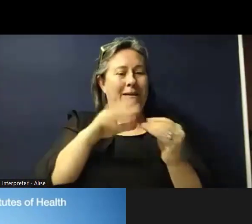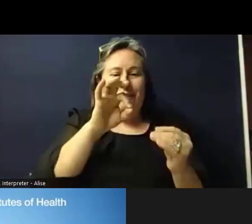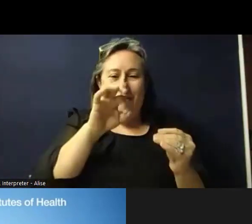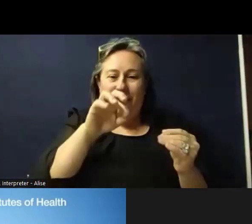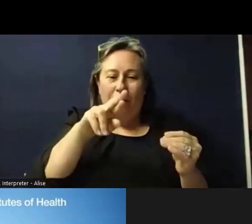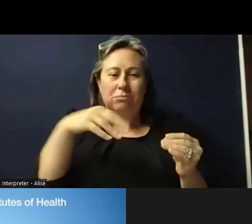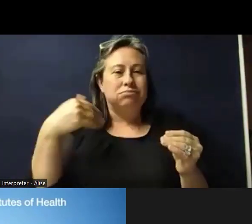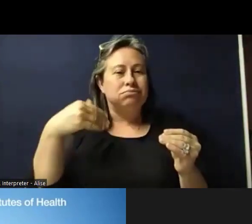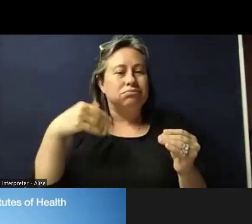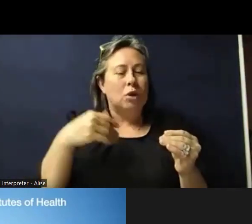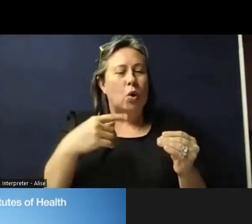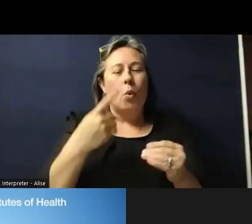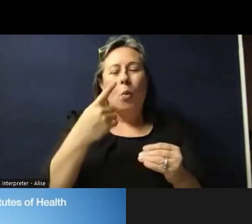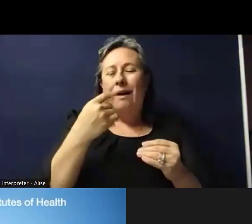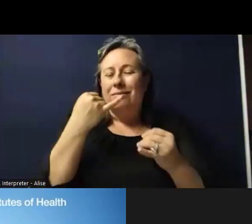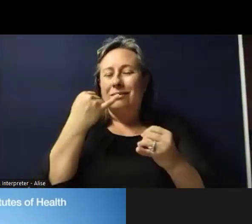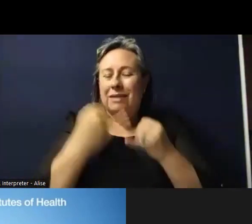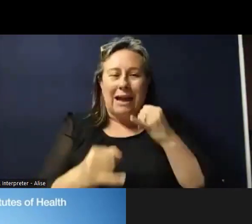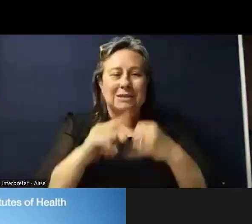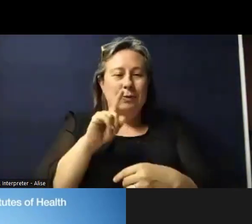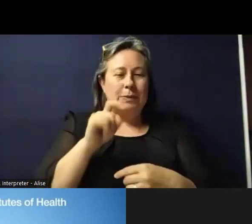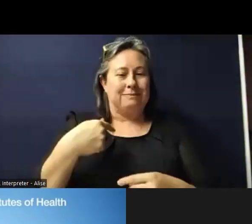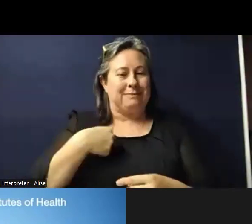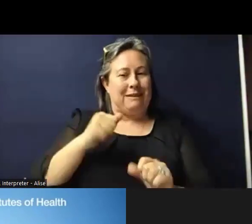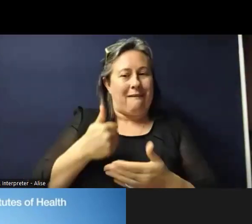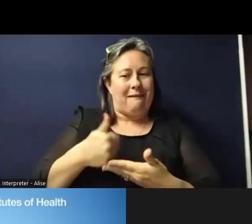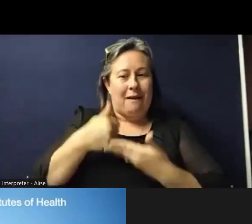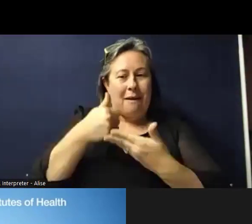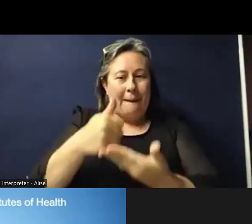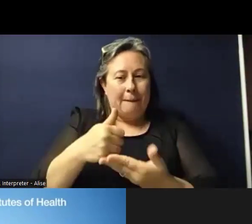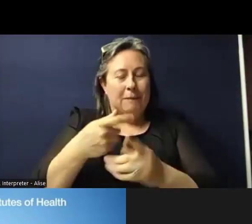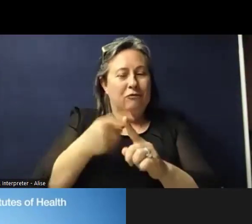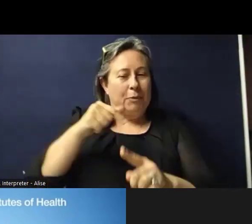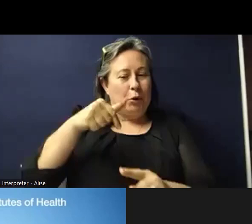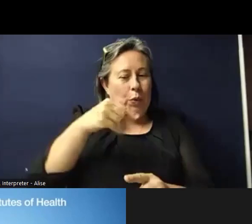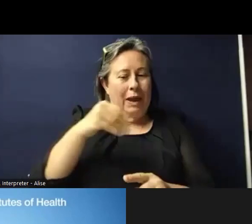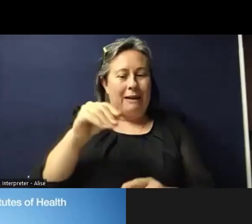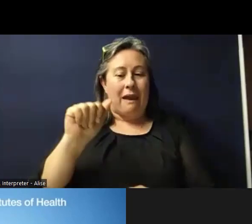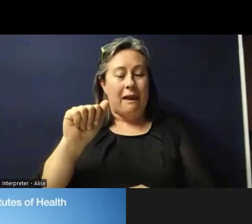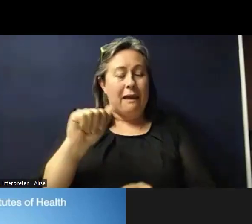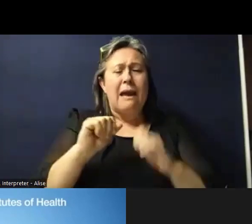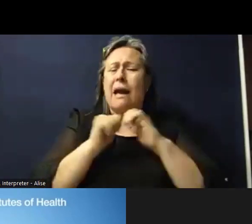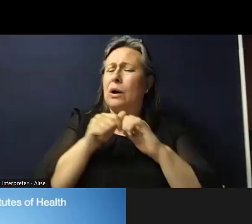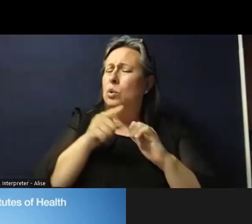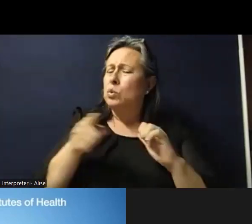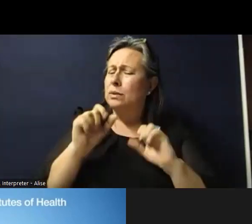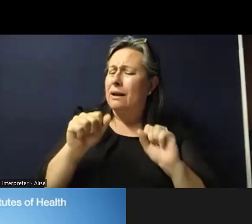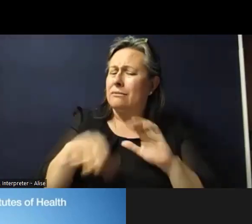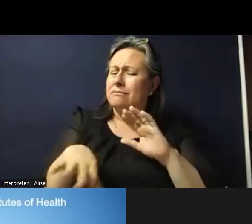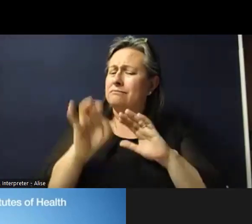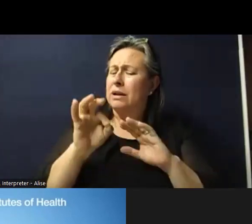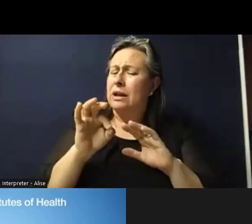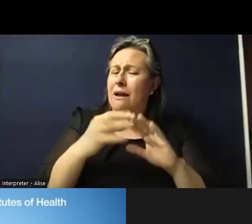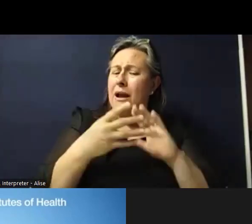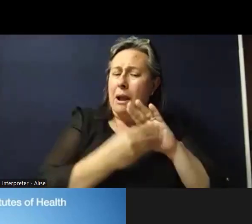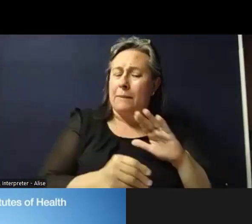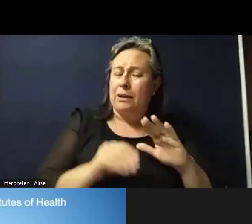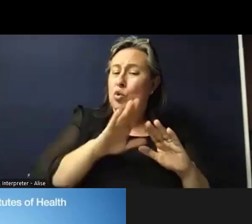And the one last question that I get to help out with, from the Q&A, was about how you can find copies of your approved FFR.